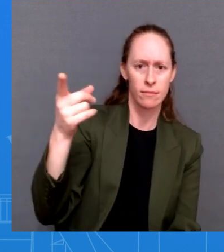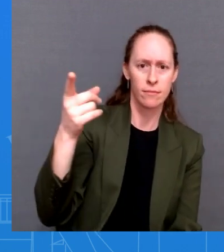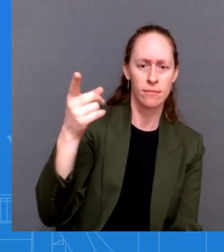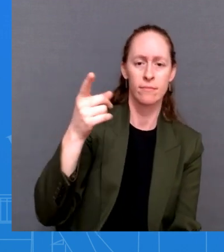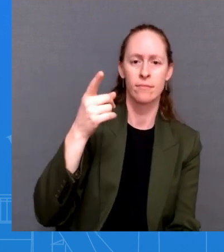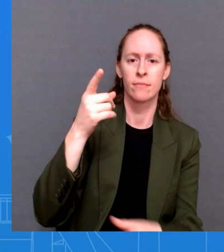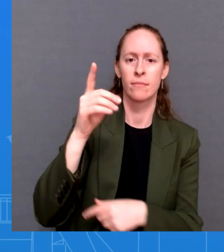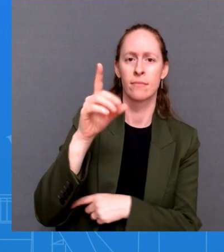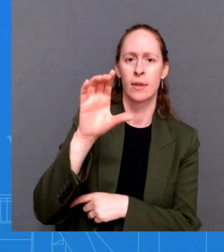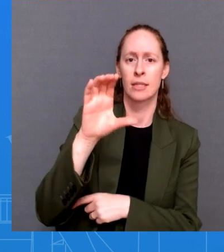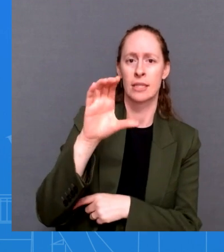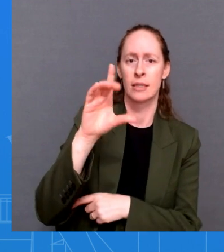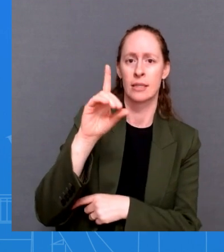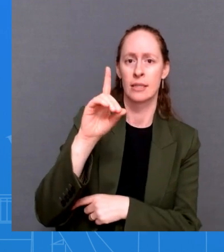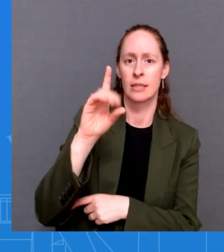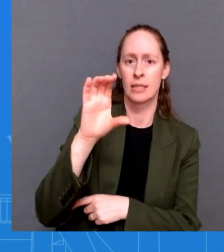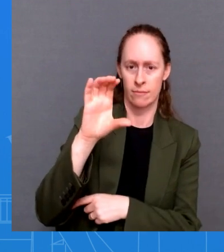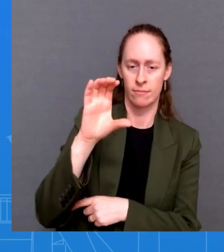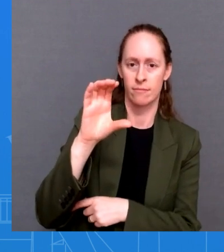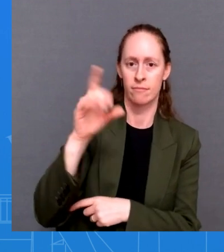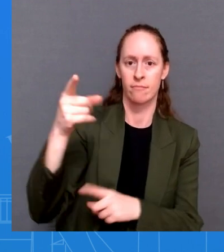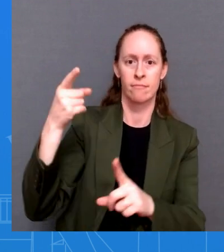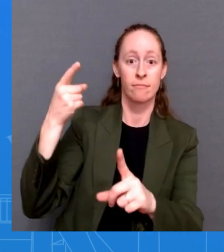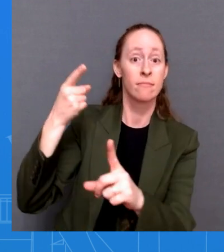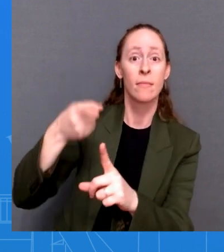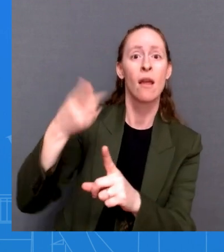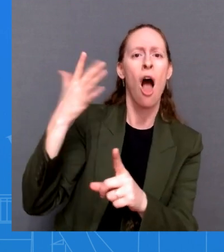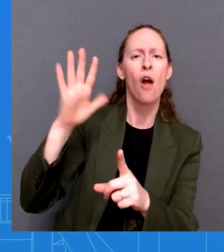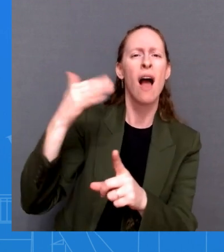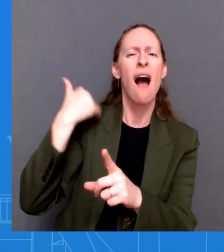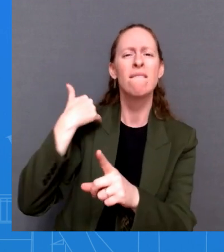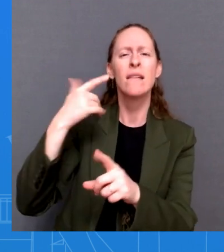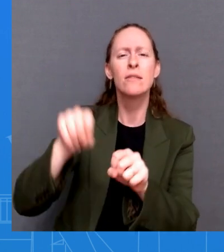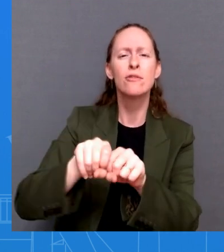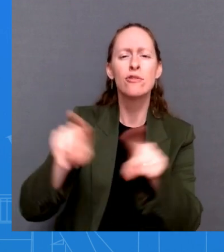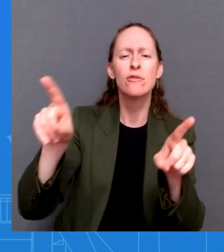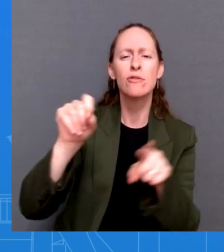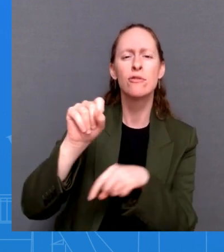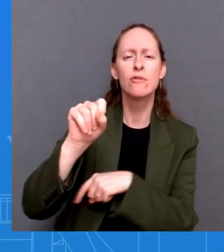of the American Men's Internet survey or Amos the both reinforce this strategy and highlights